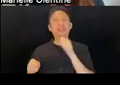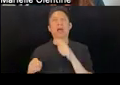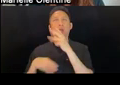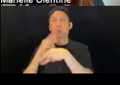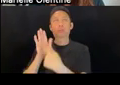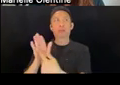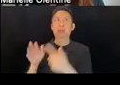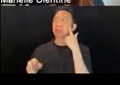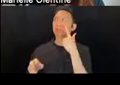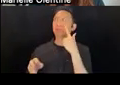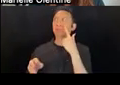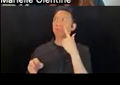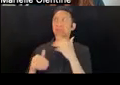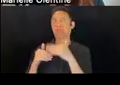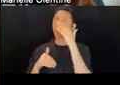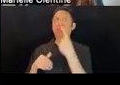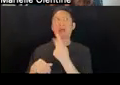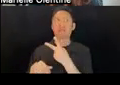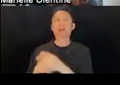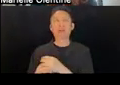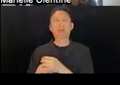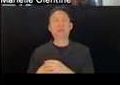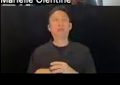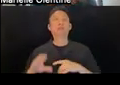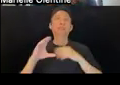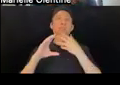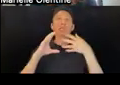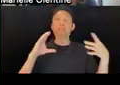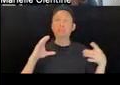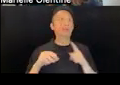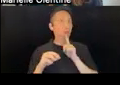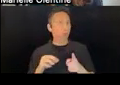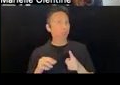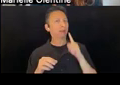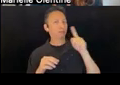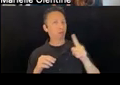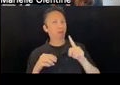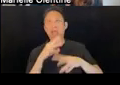you're kind of on that track, that amount of change is not what I usually recommend. But you don't need